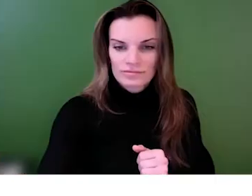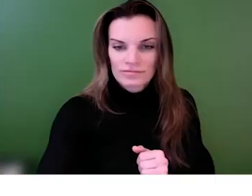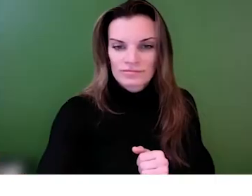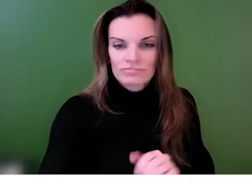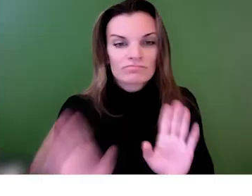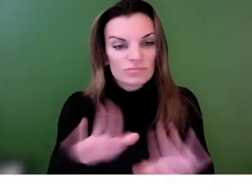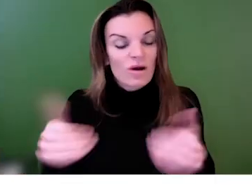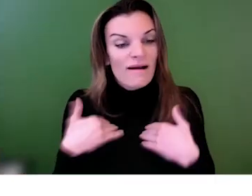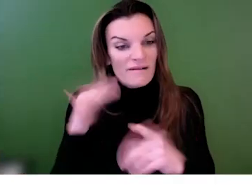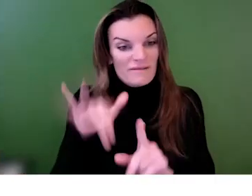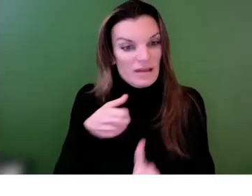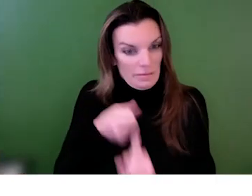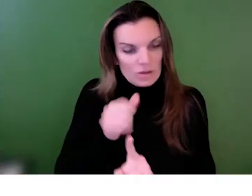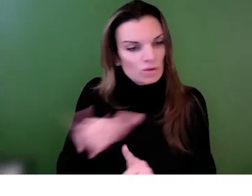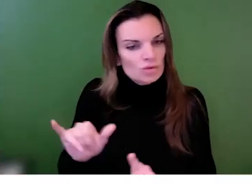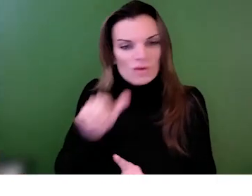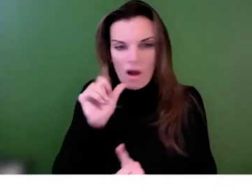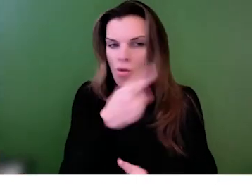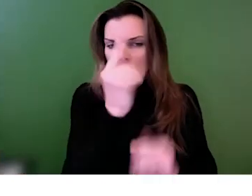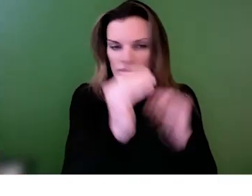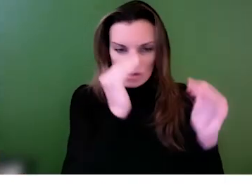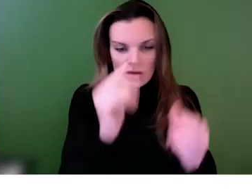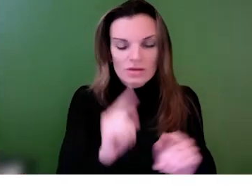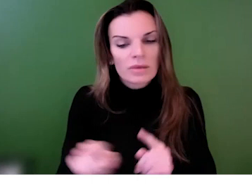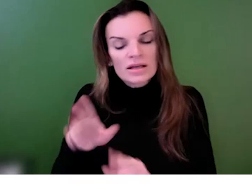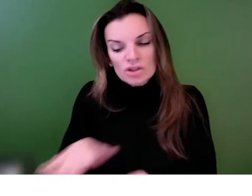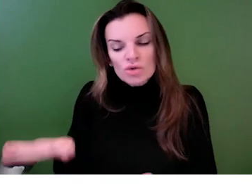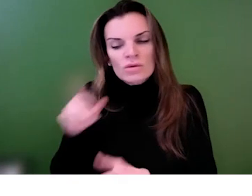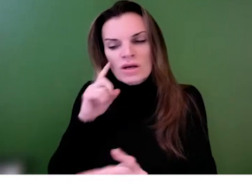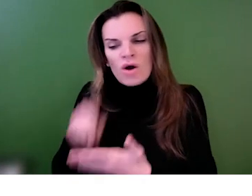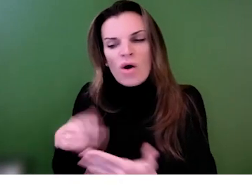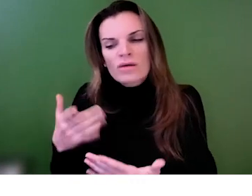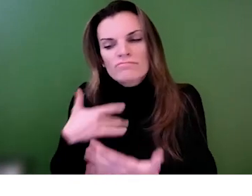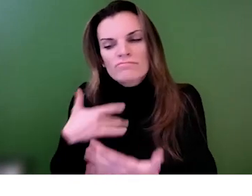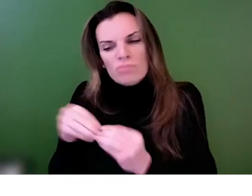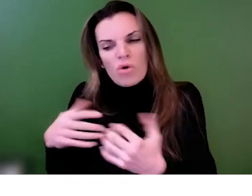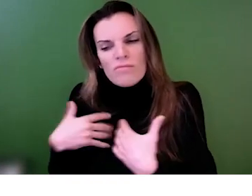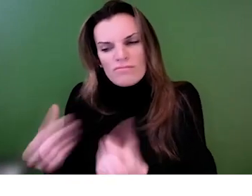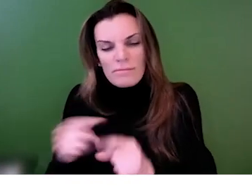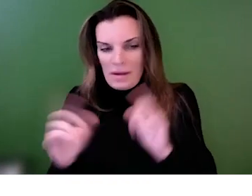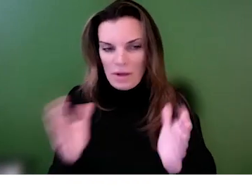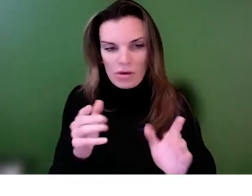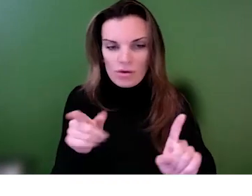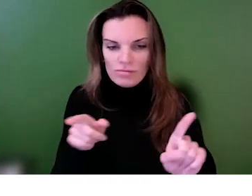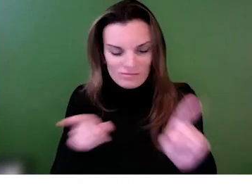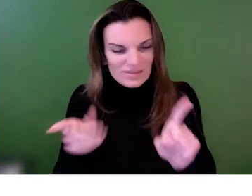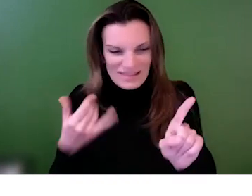seeing lower prevalence. But still you know, between 5-10% of